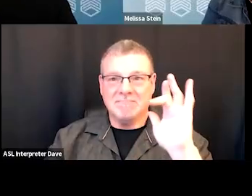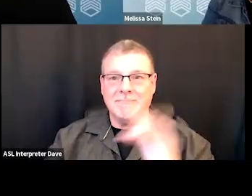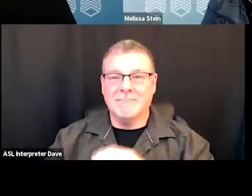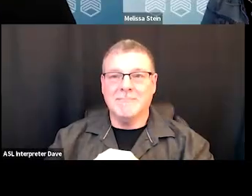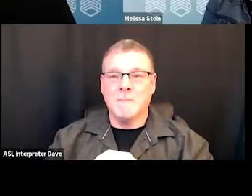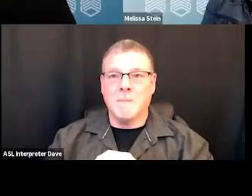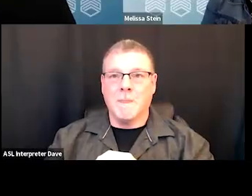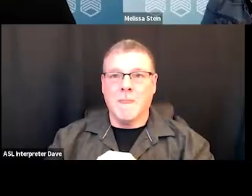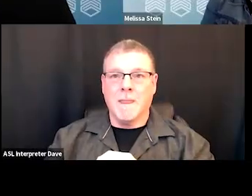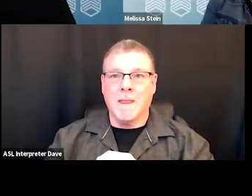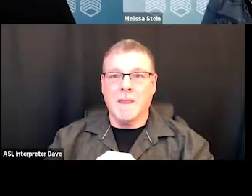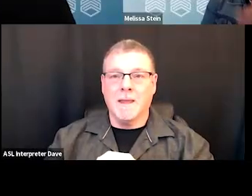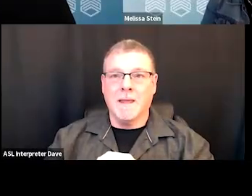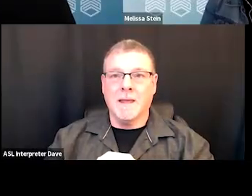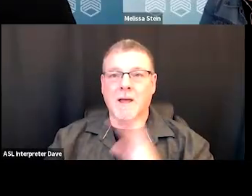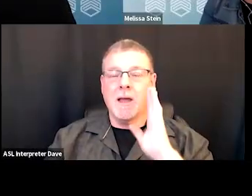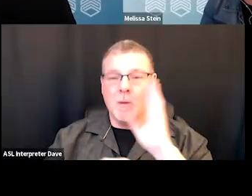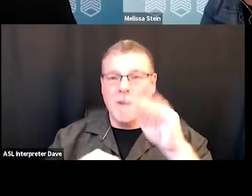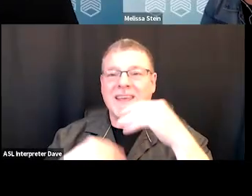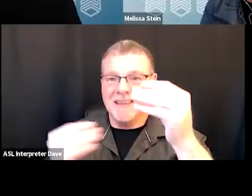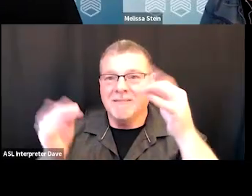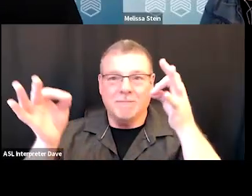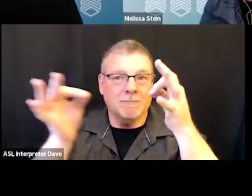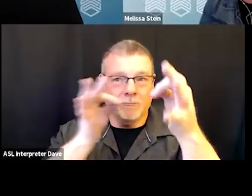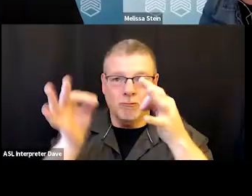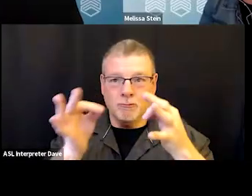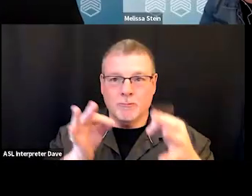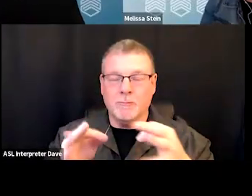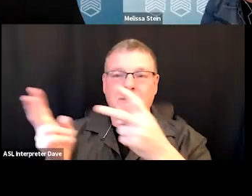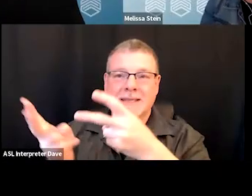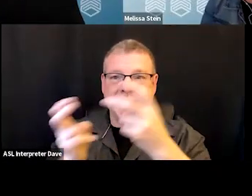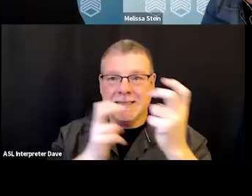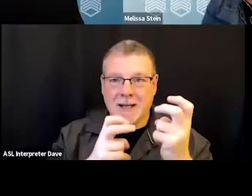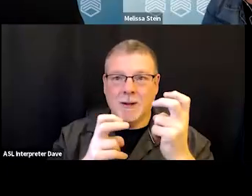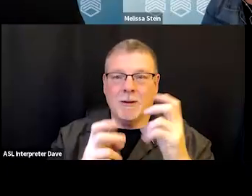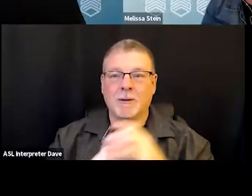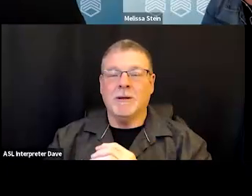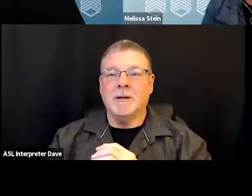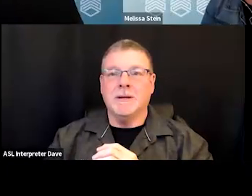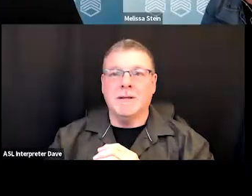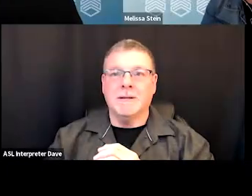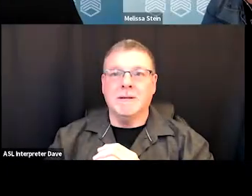Your device will then give you instructions on downloading that to your device